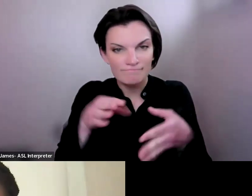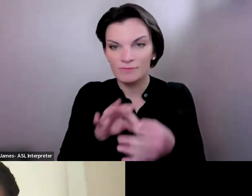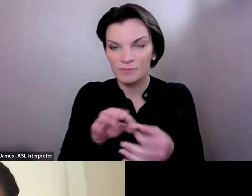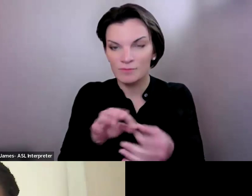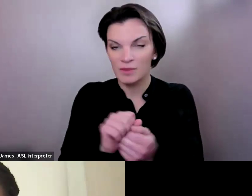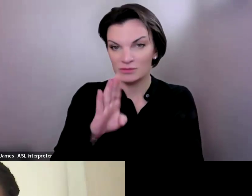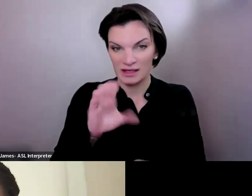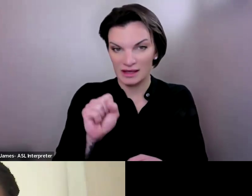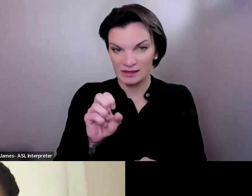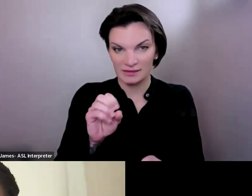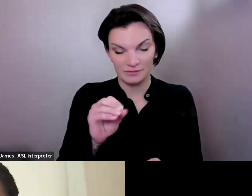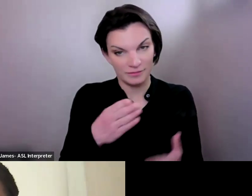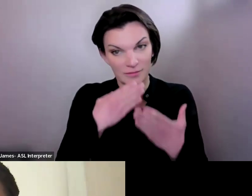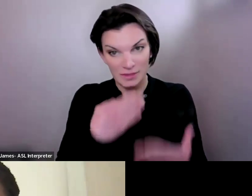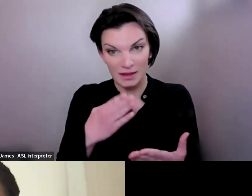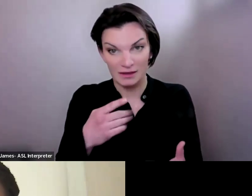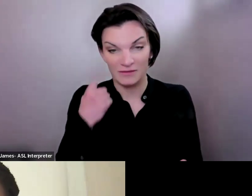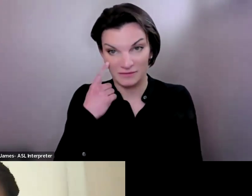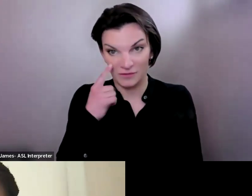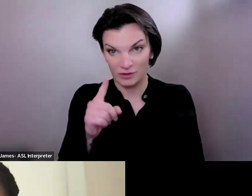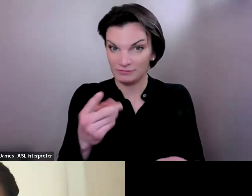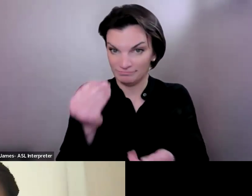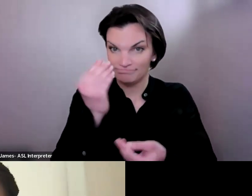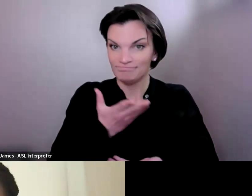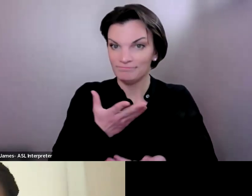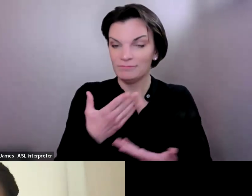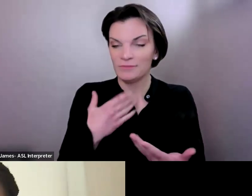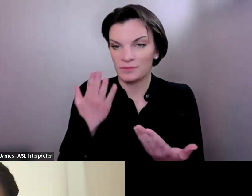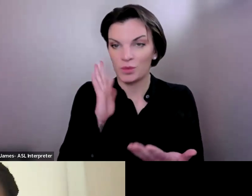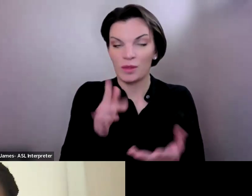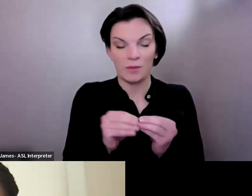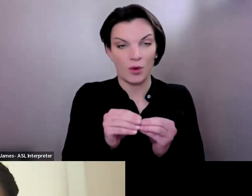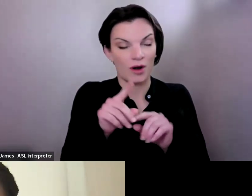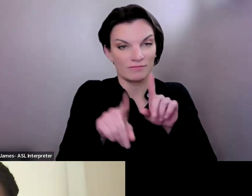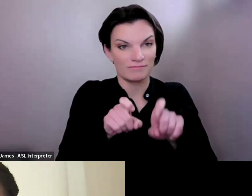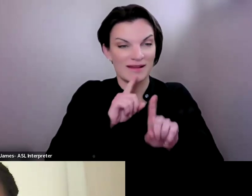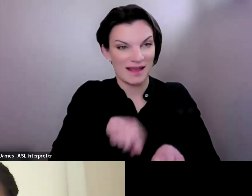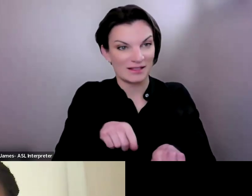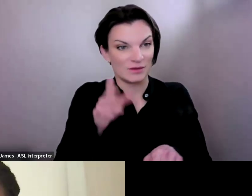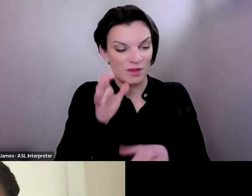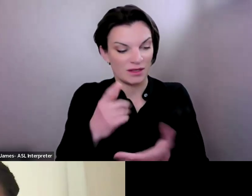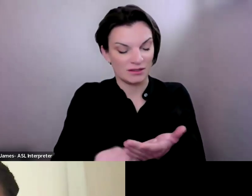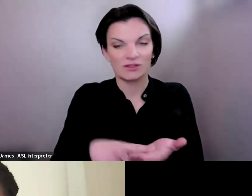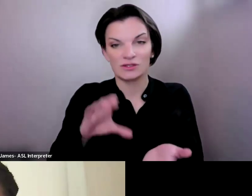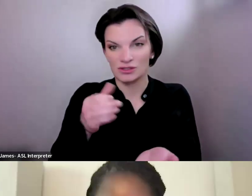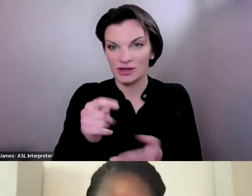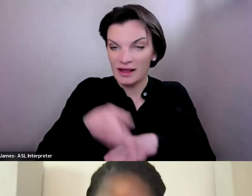to continuing the conversation with some Q&A in the chat afterwards. Next up, we're going to